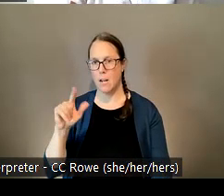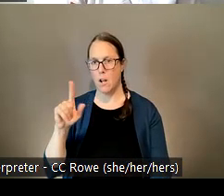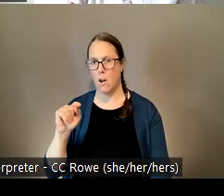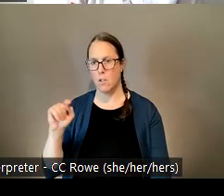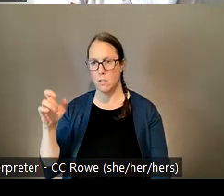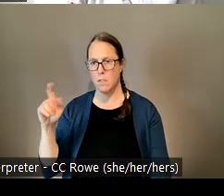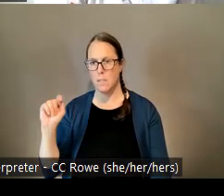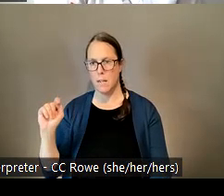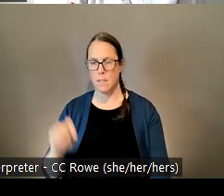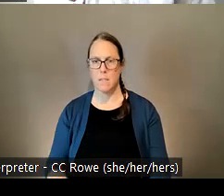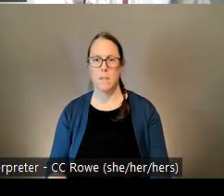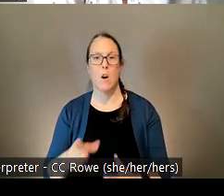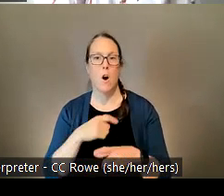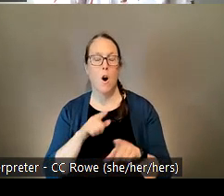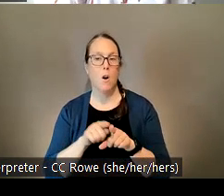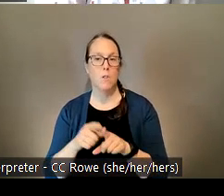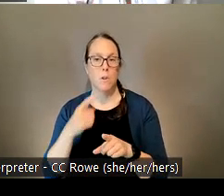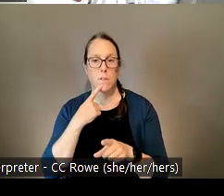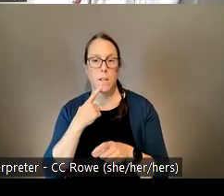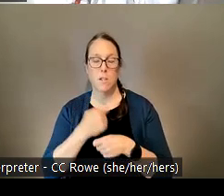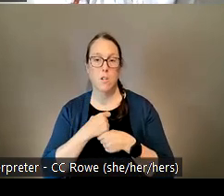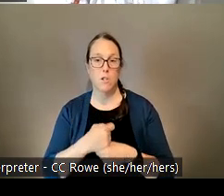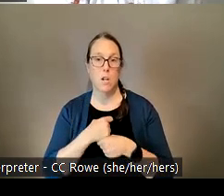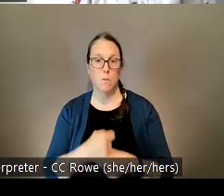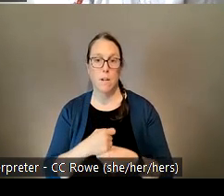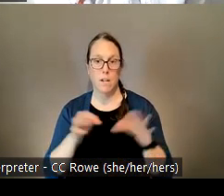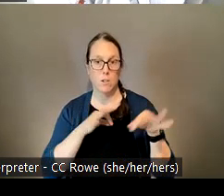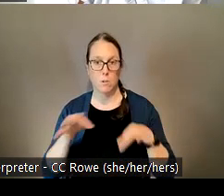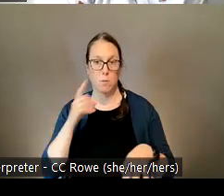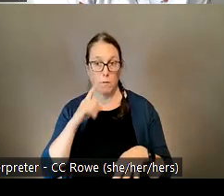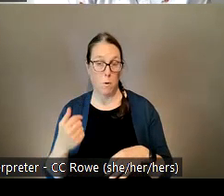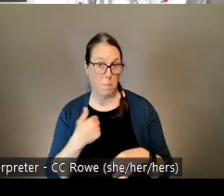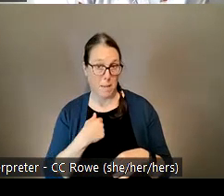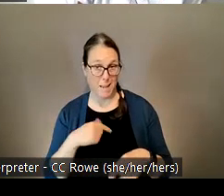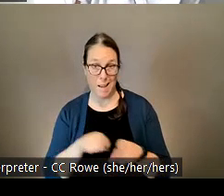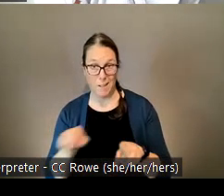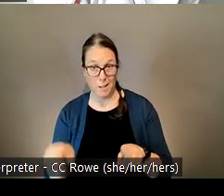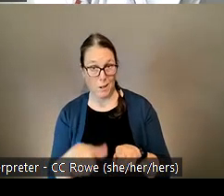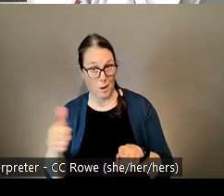There is also a generate a description for me button. And as another reminder from the first webinar,